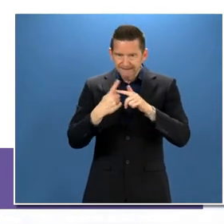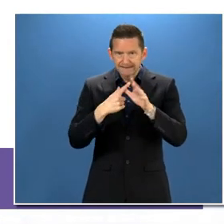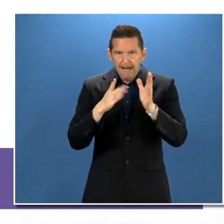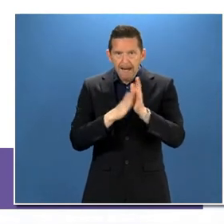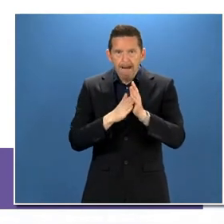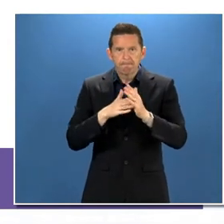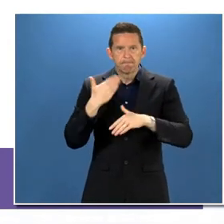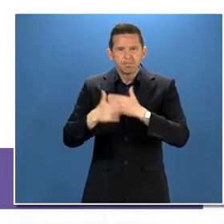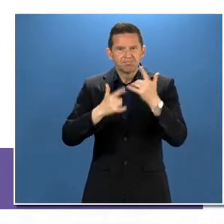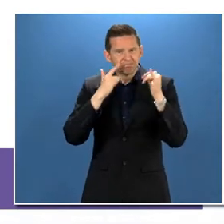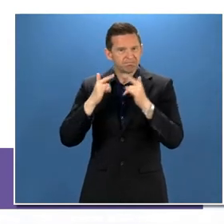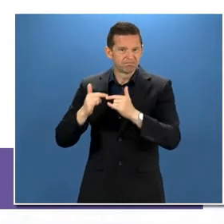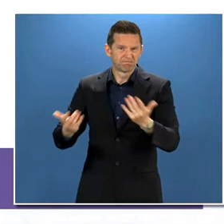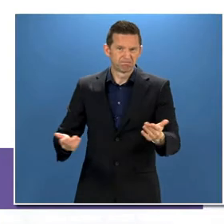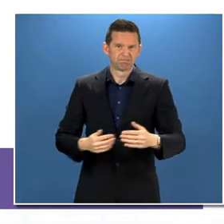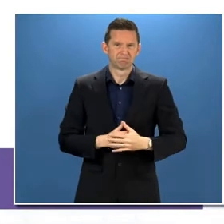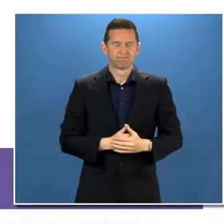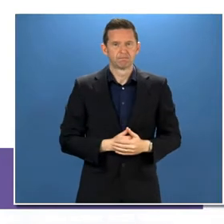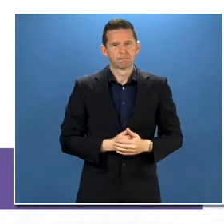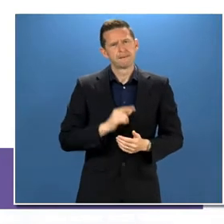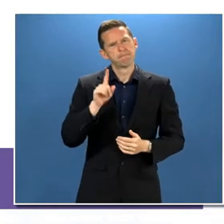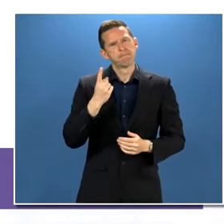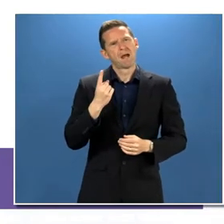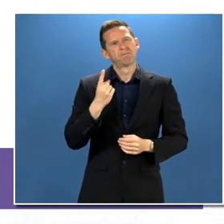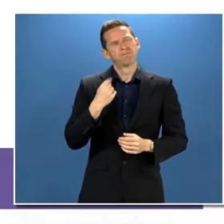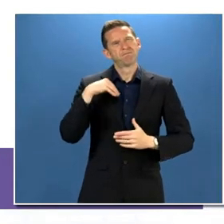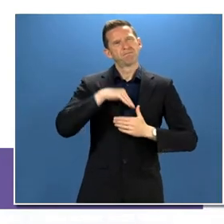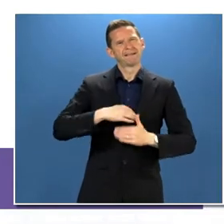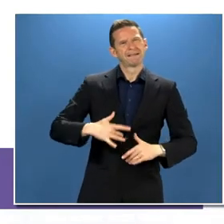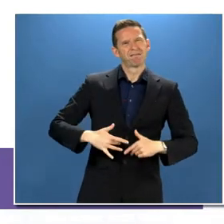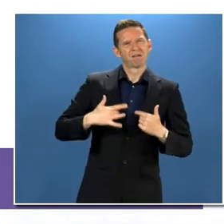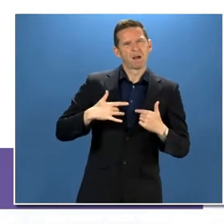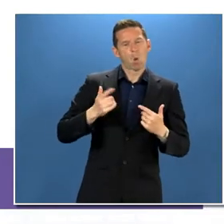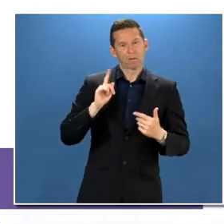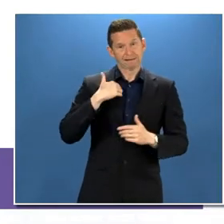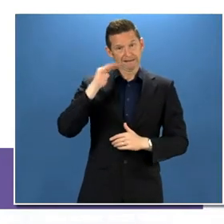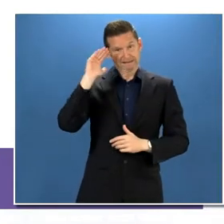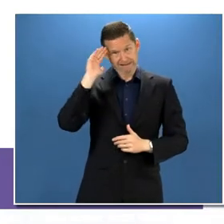But what I felt, or what I tried to do, was to try and just achieve